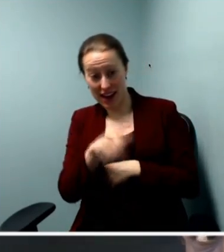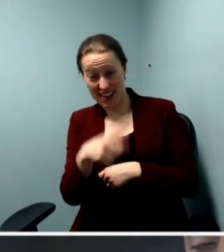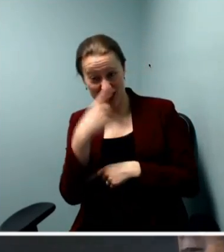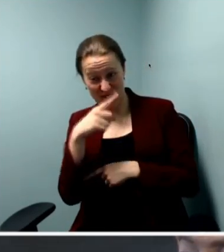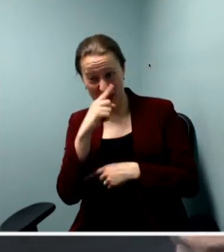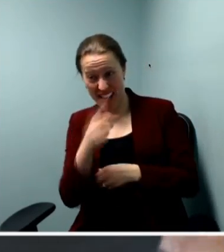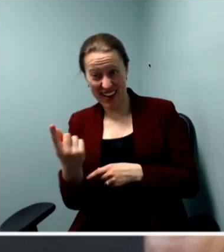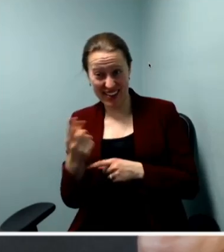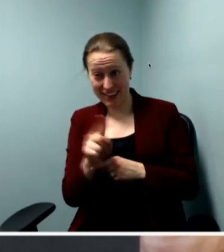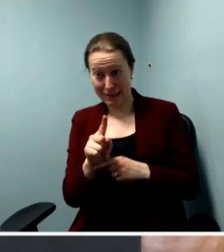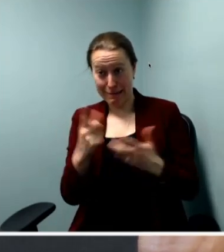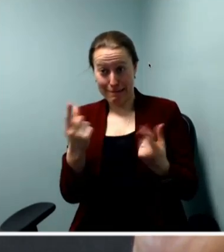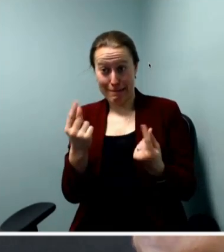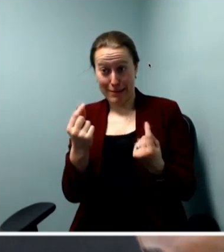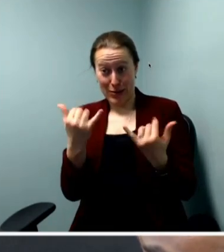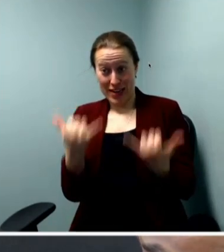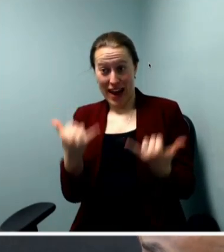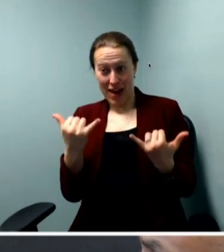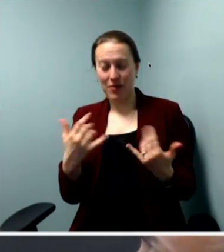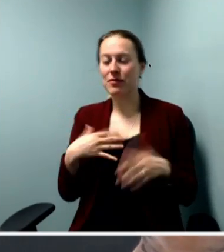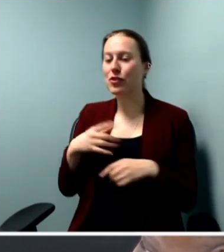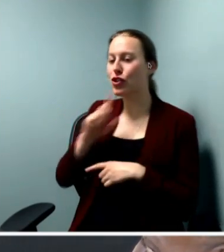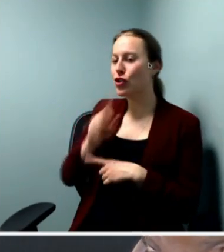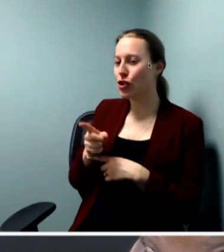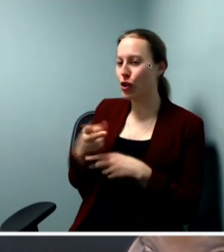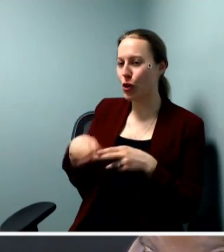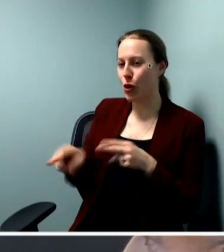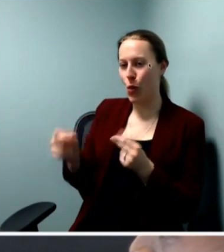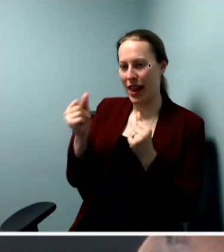(Ty) So, first of all, thank you again.